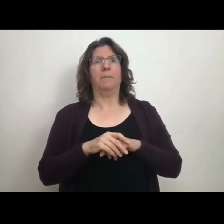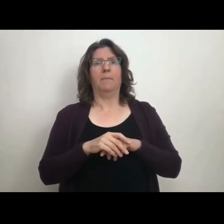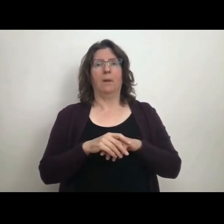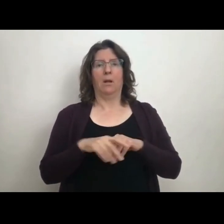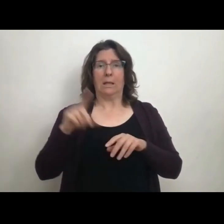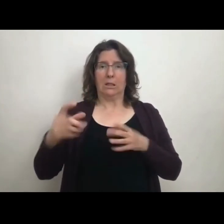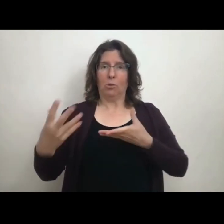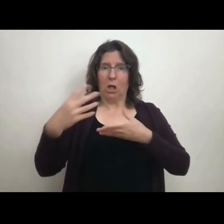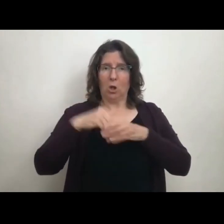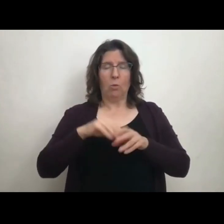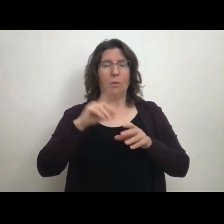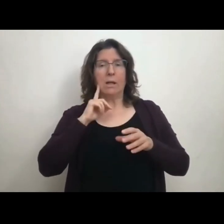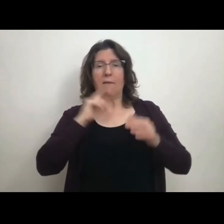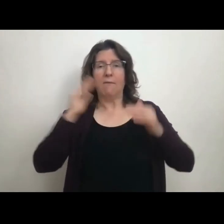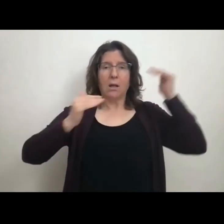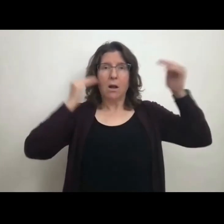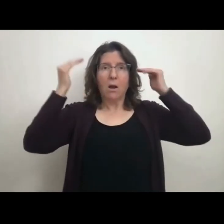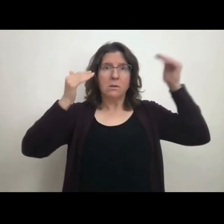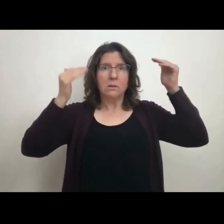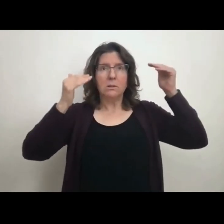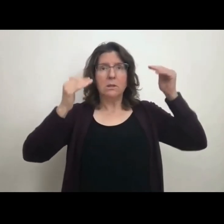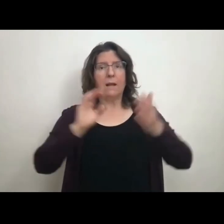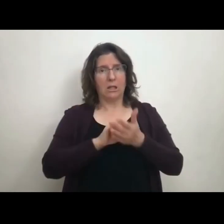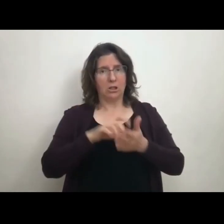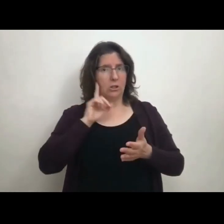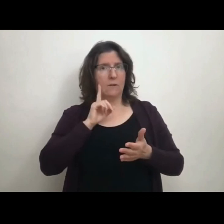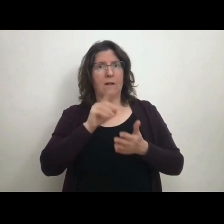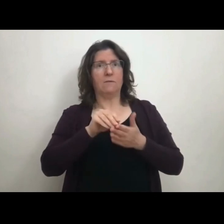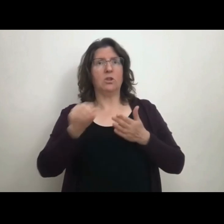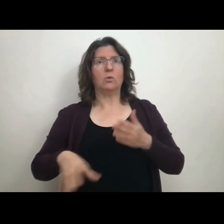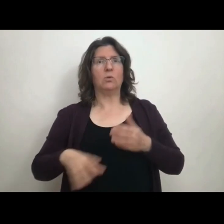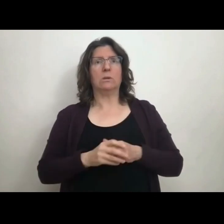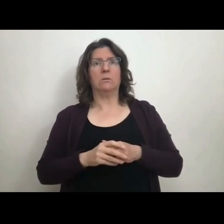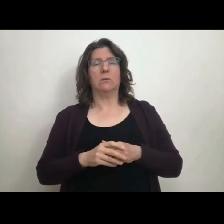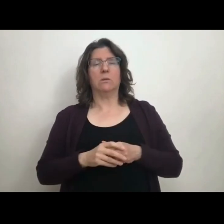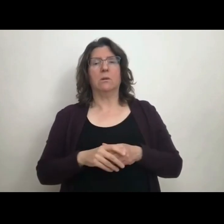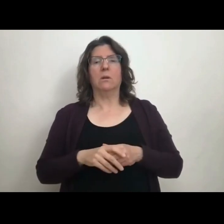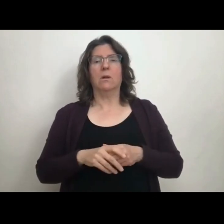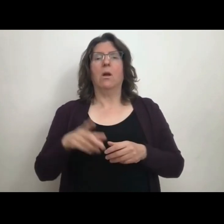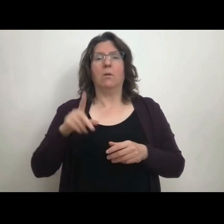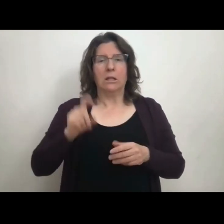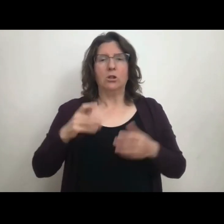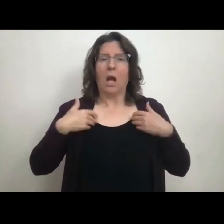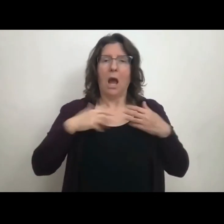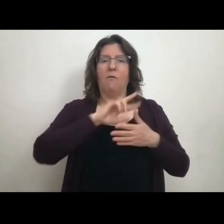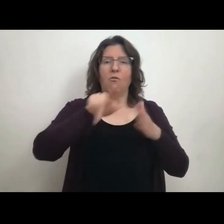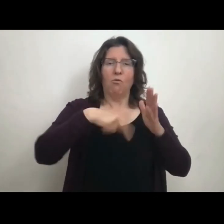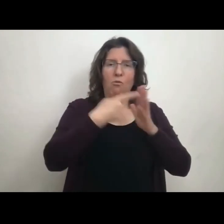Deaf adults need to be invited into the classroom to support the students' learning.